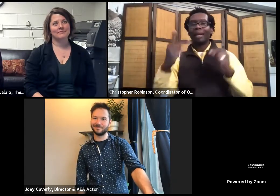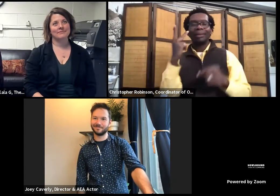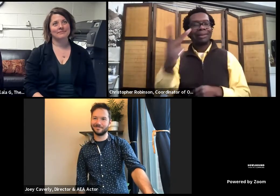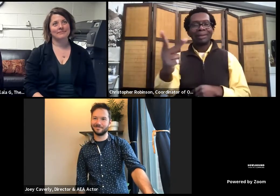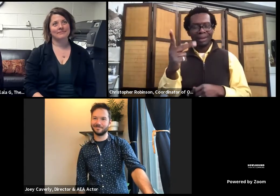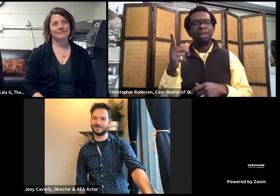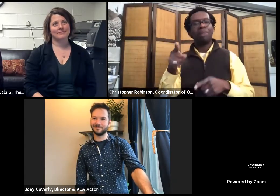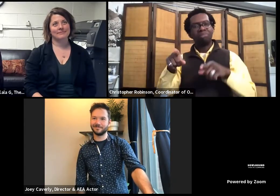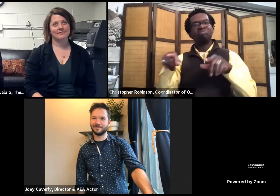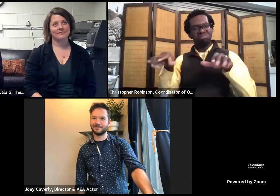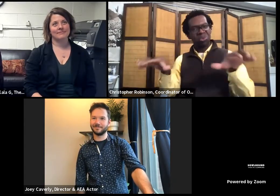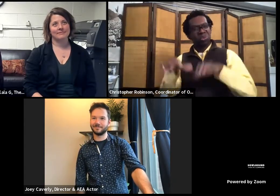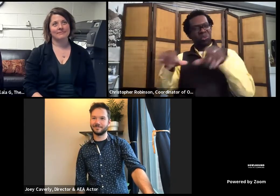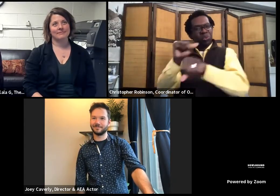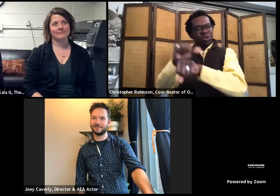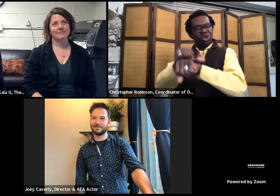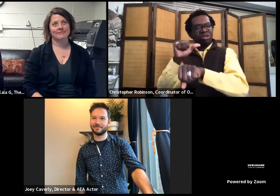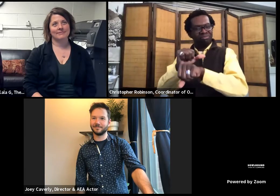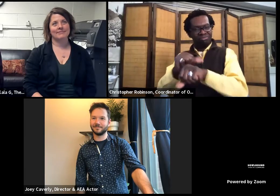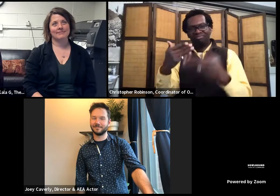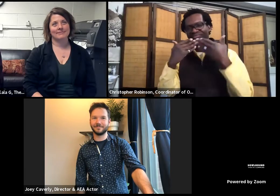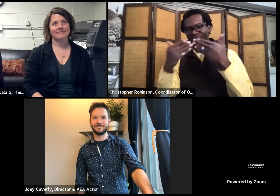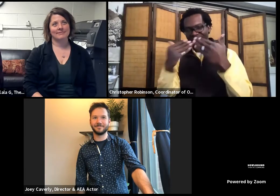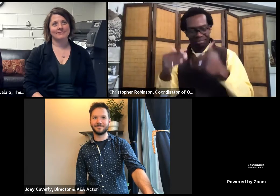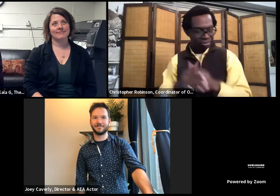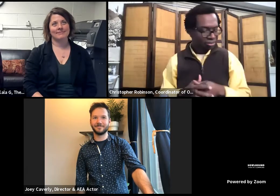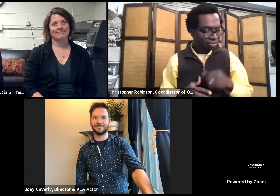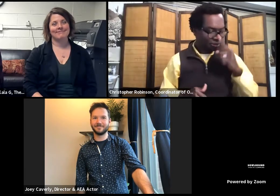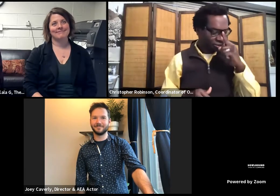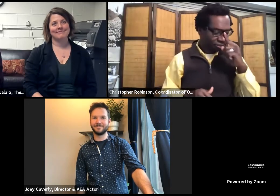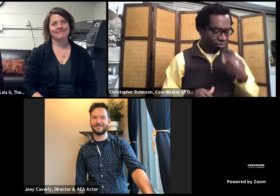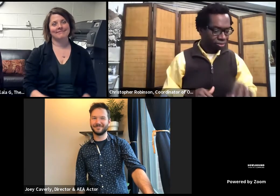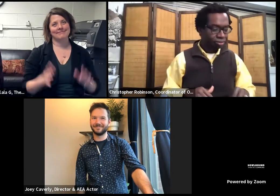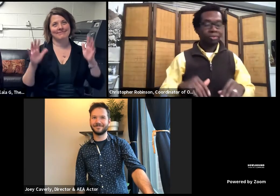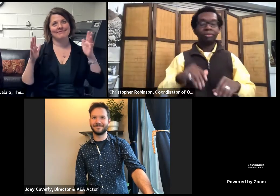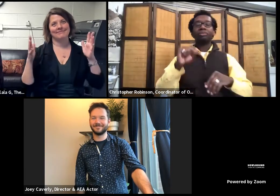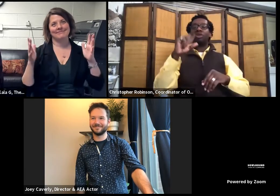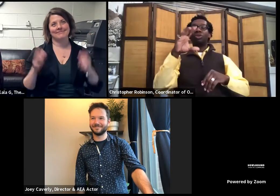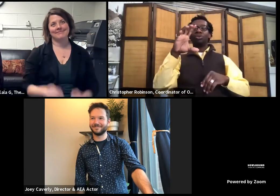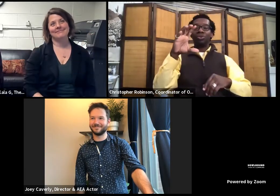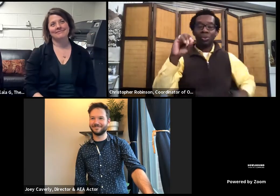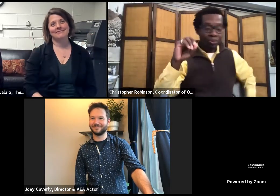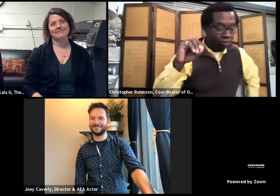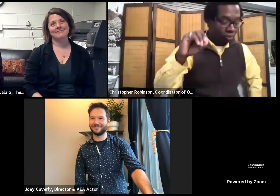I also wanna thank the interpreters who you can't see, but you can hear them doing all the work behind the scenes.